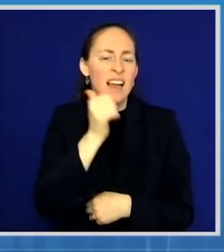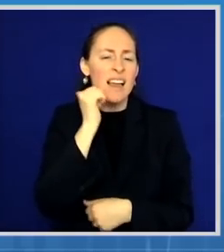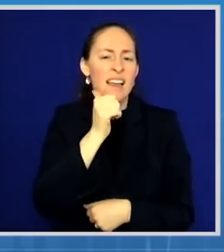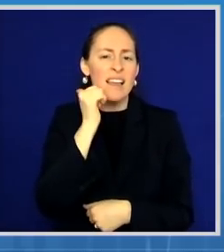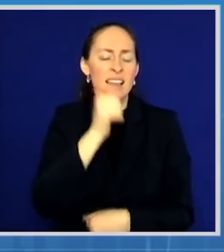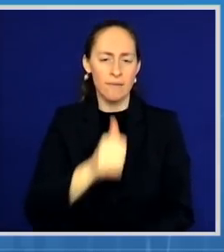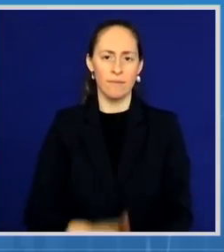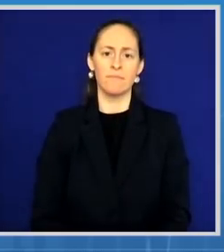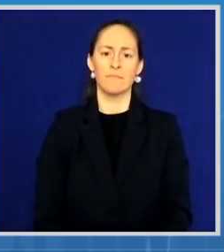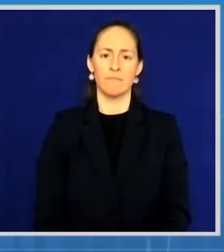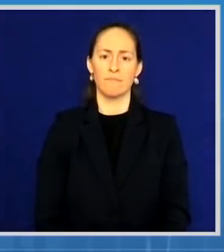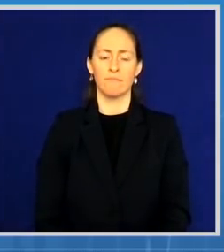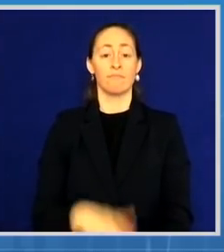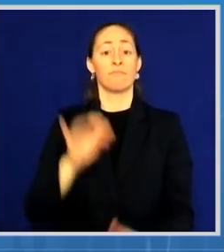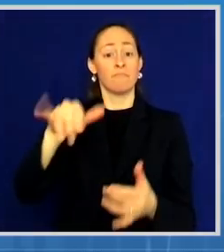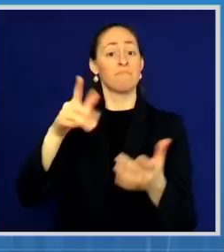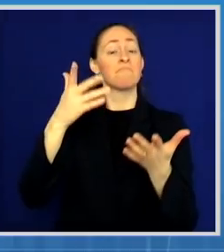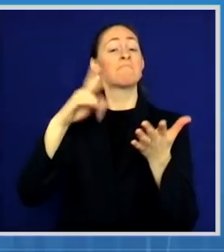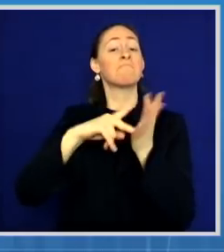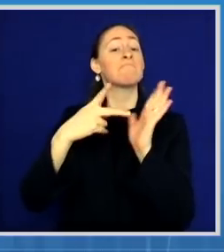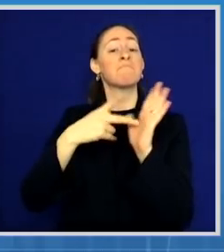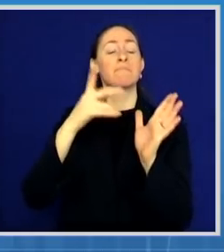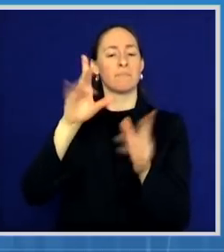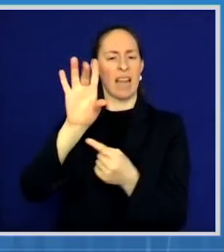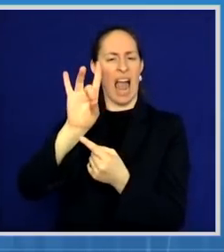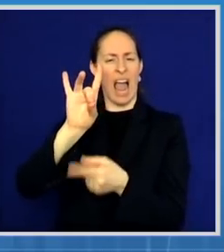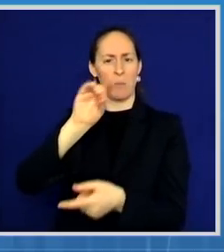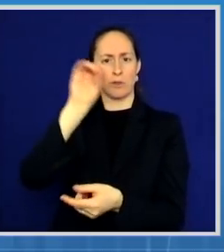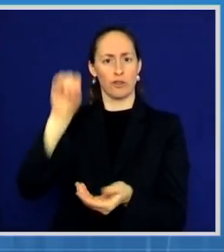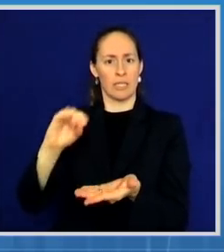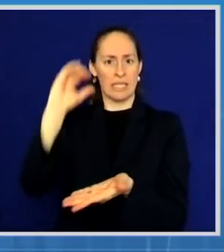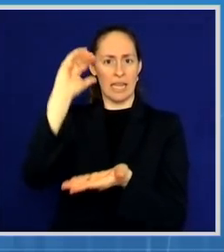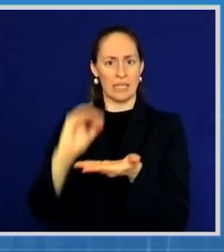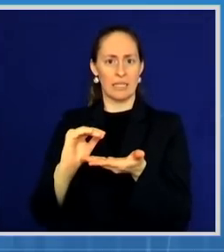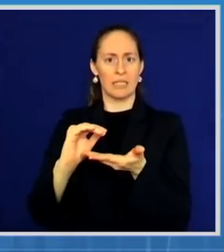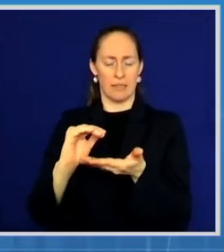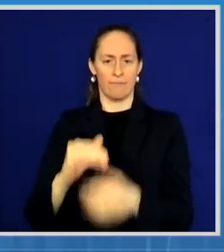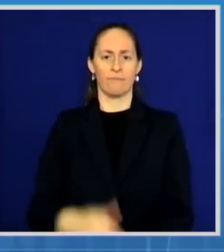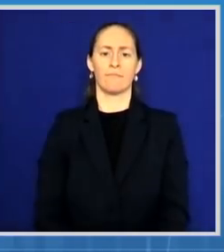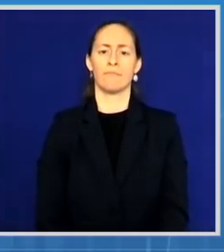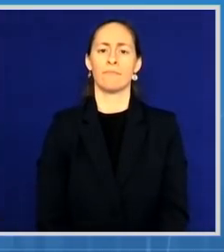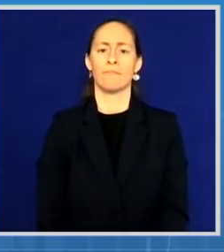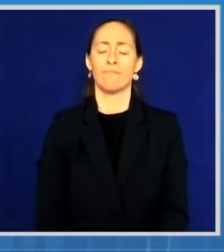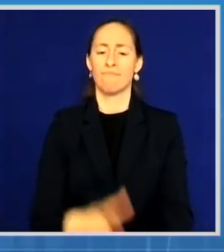In addition to these positive trends, I'd like to share with you another exciting piece of news about vaccines.